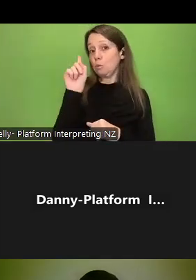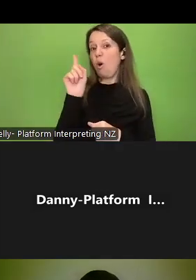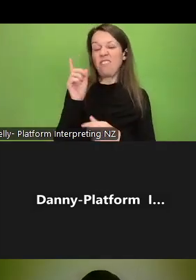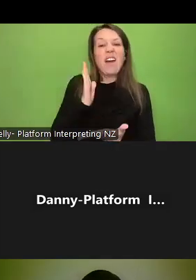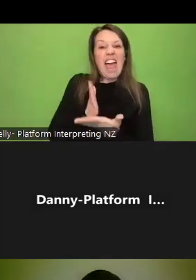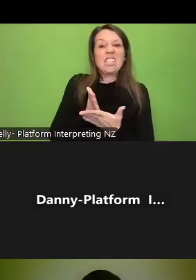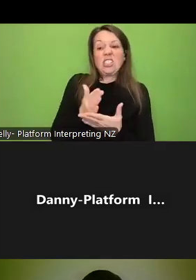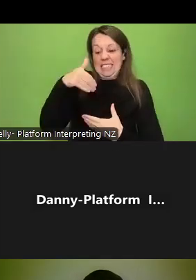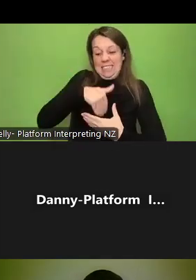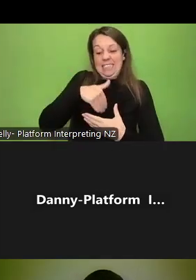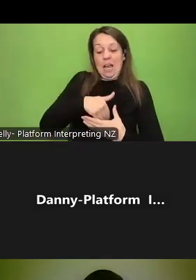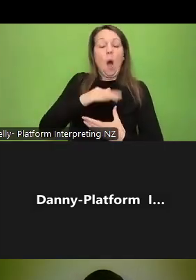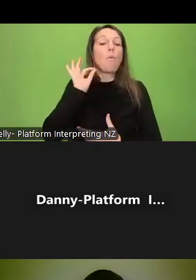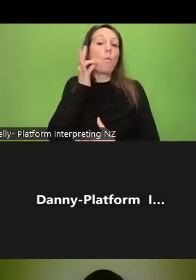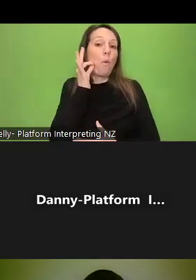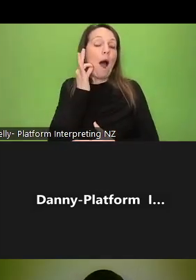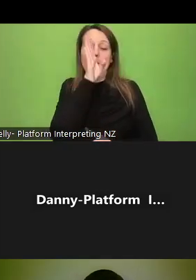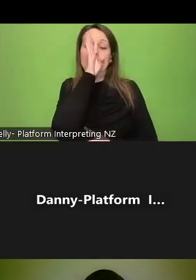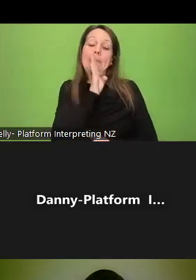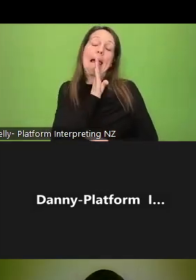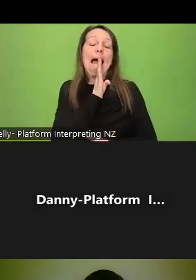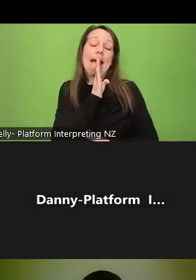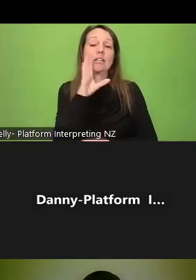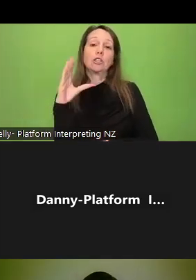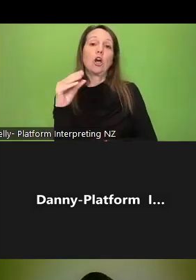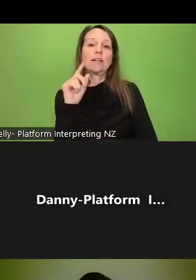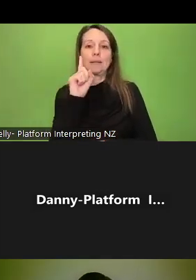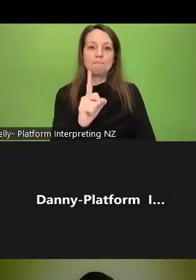But the audio description came over a speaker to the whole audience,